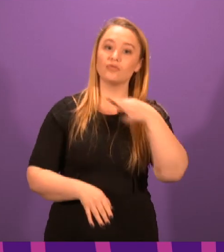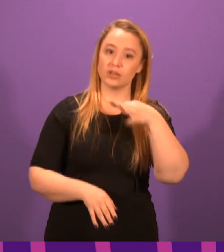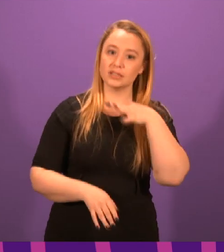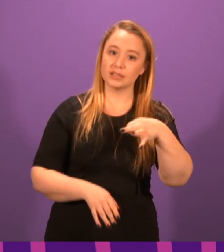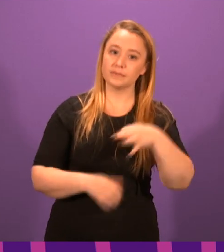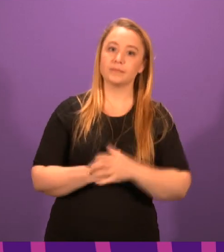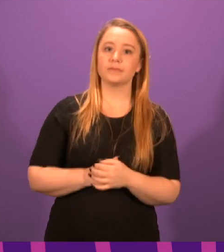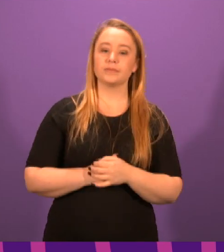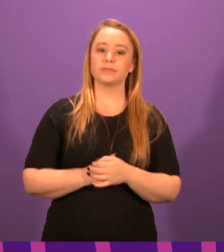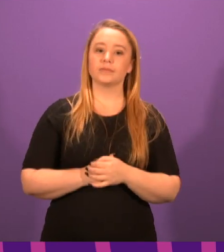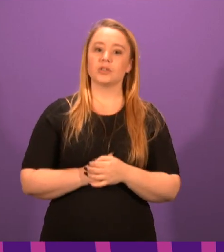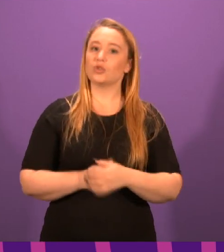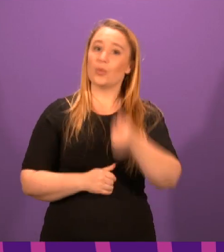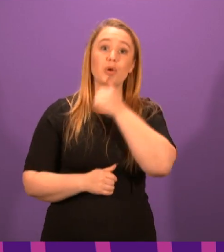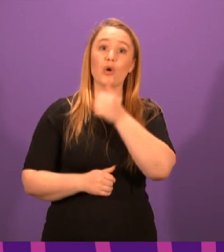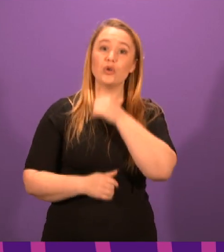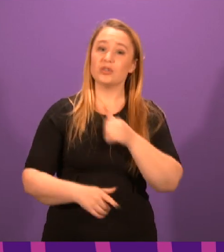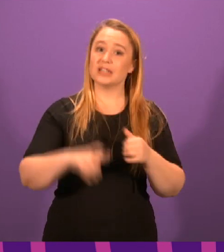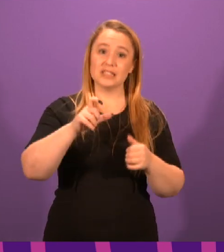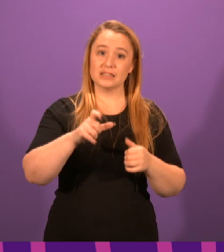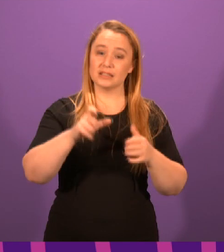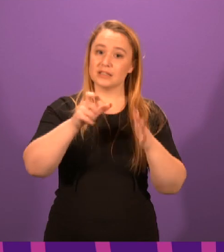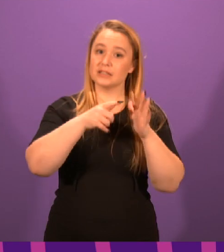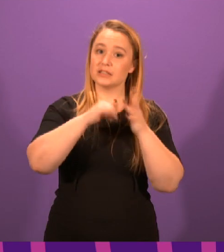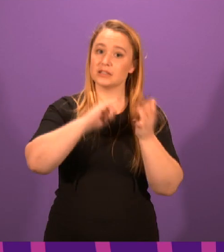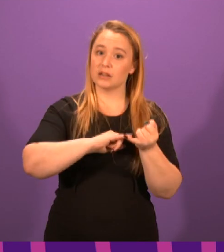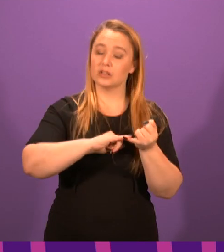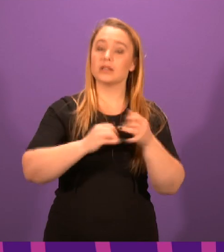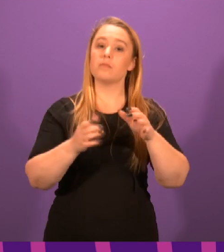certainly not be using that programme for the Covid vaccination programme.